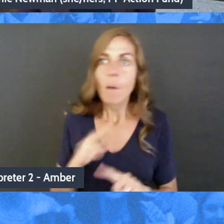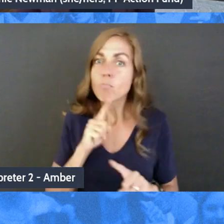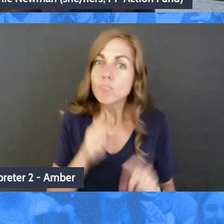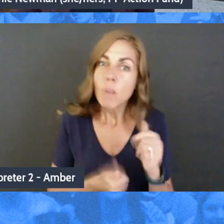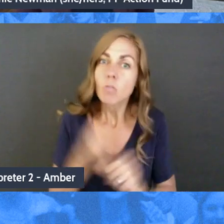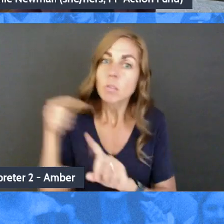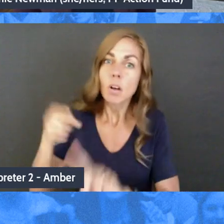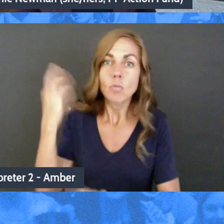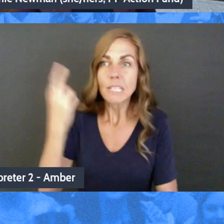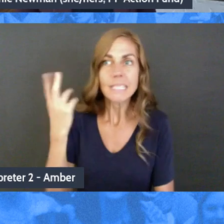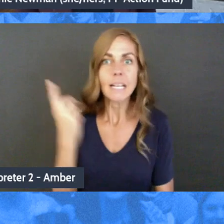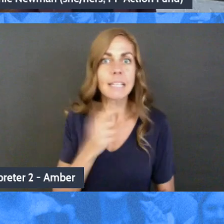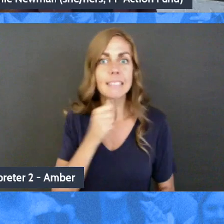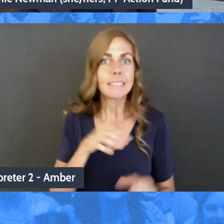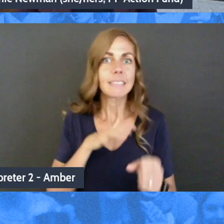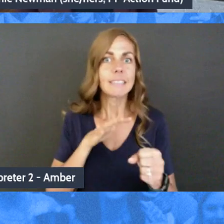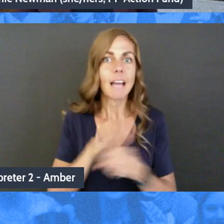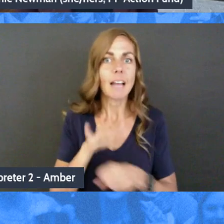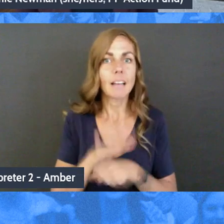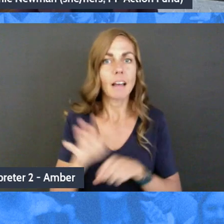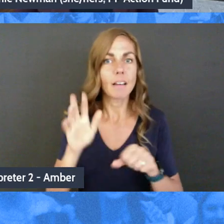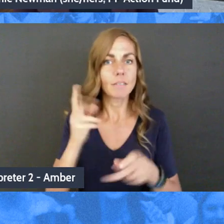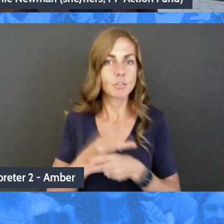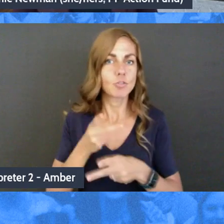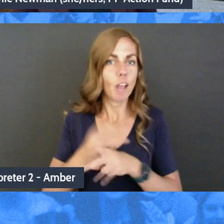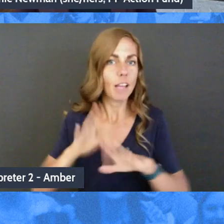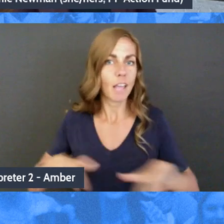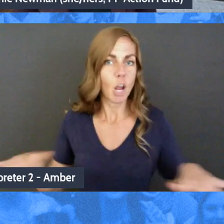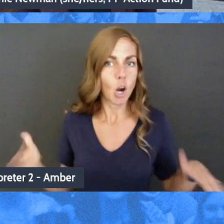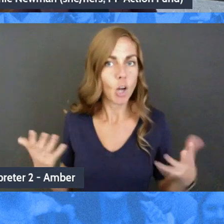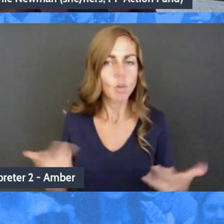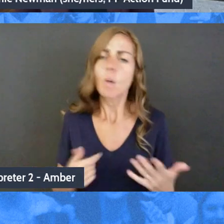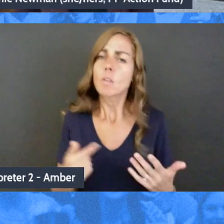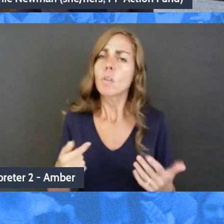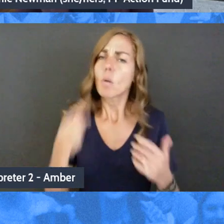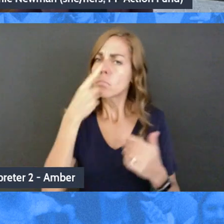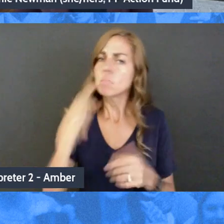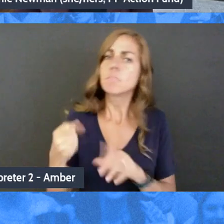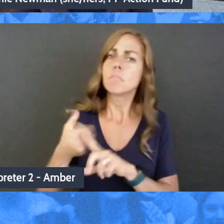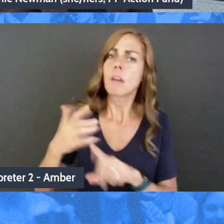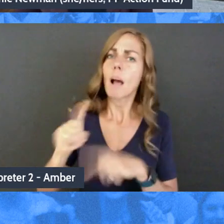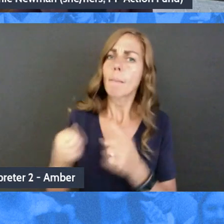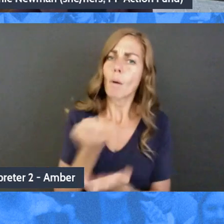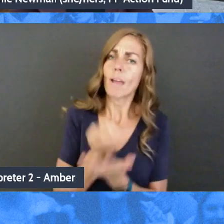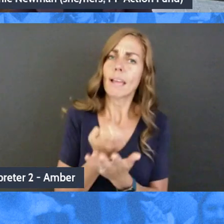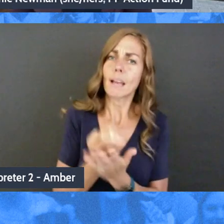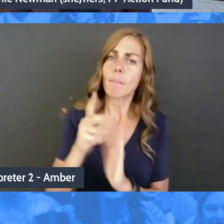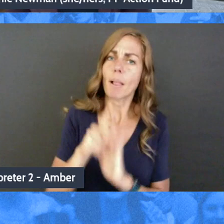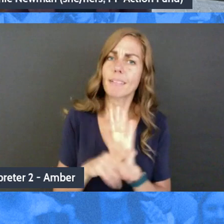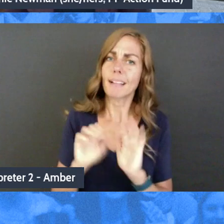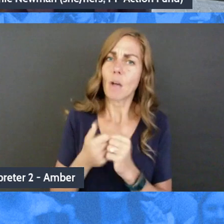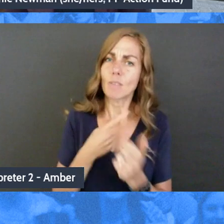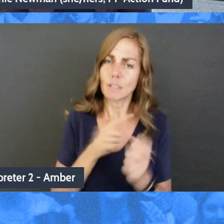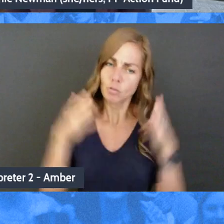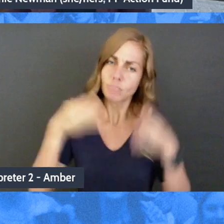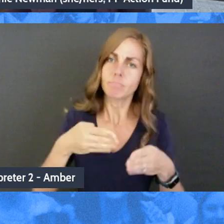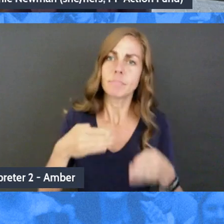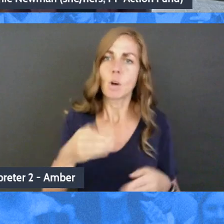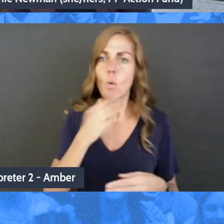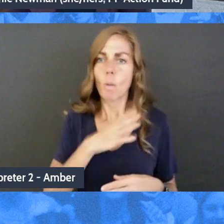can you talk about how economic policies need to center women and families? That's right. And I should also add the child care